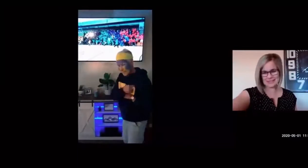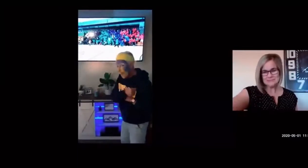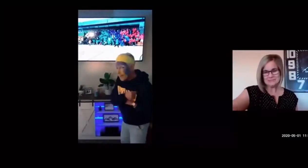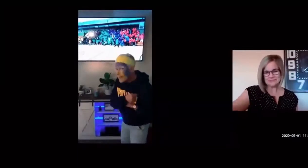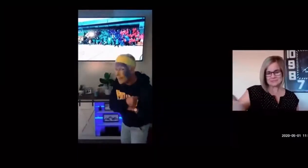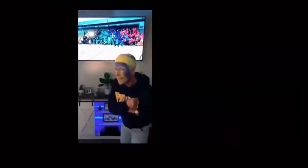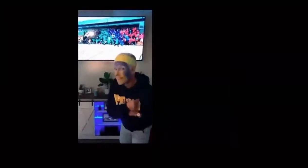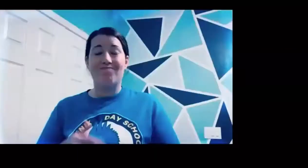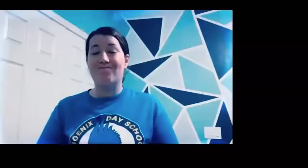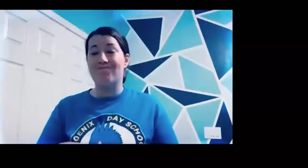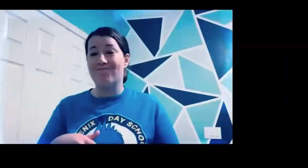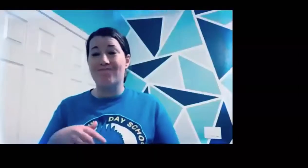Who are we?